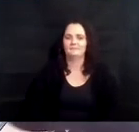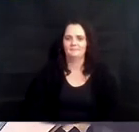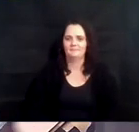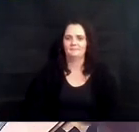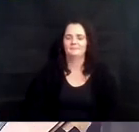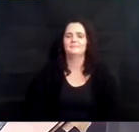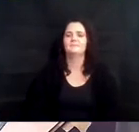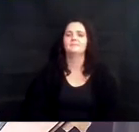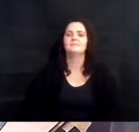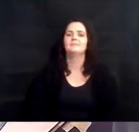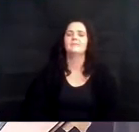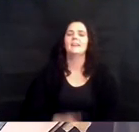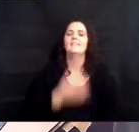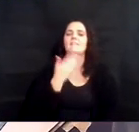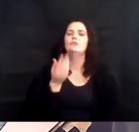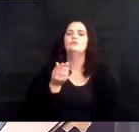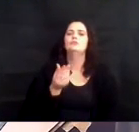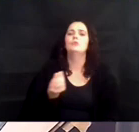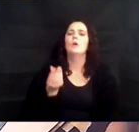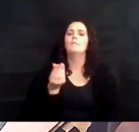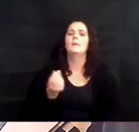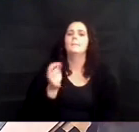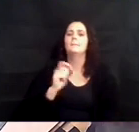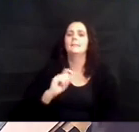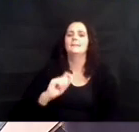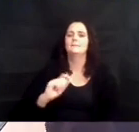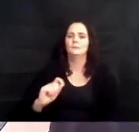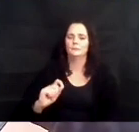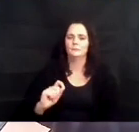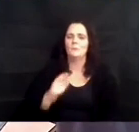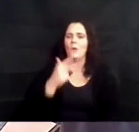I'm gonna take my nice soft pencil my 8B and I'm